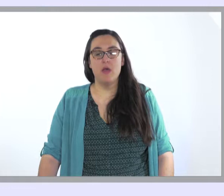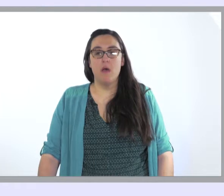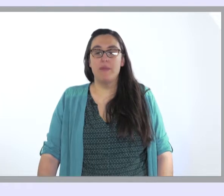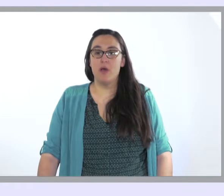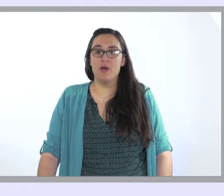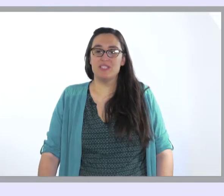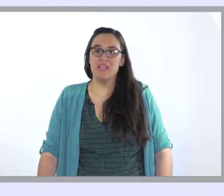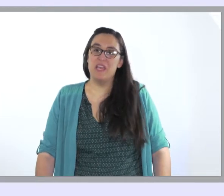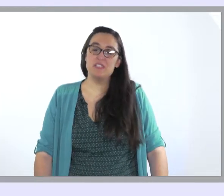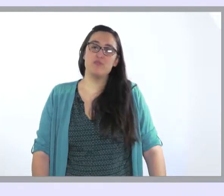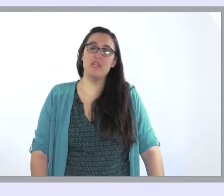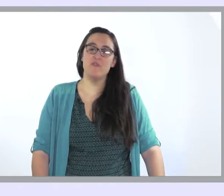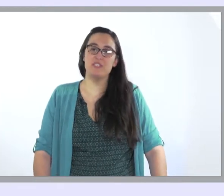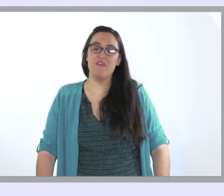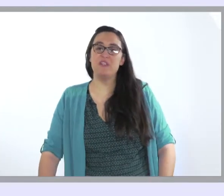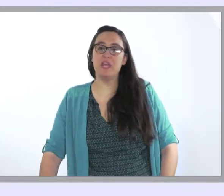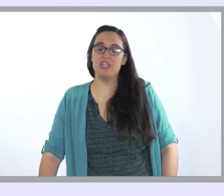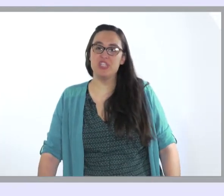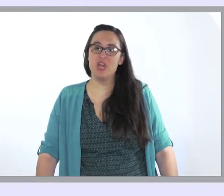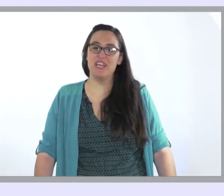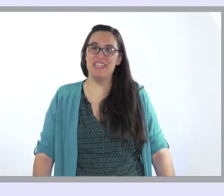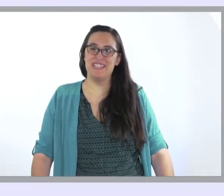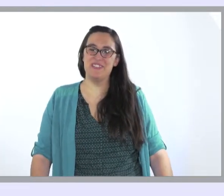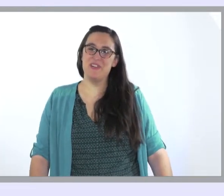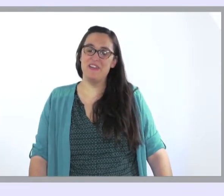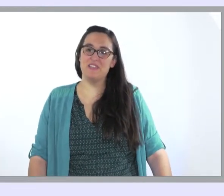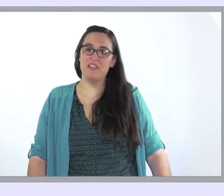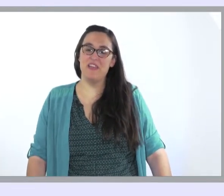because the history of the deaf education in the USA